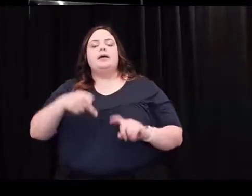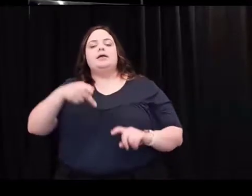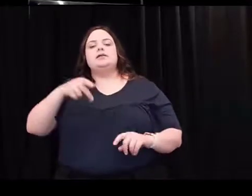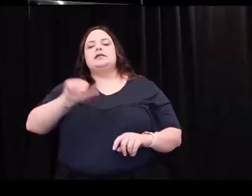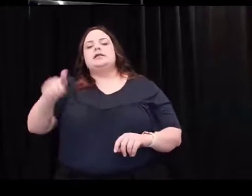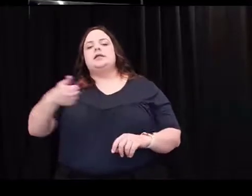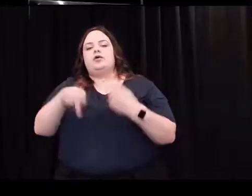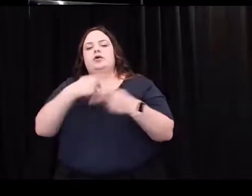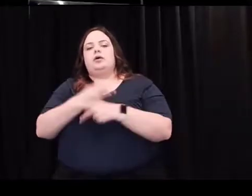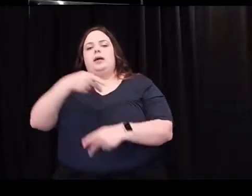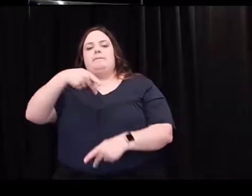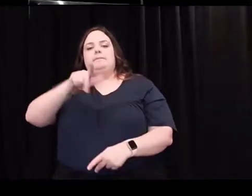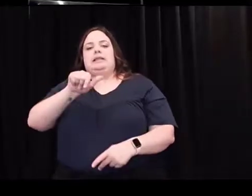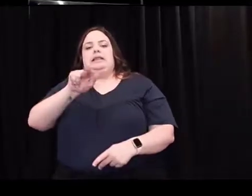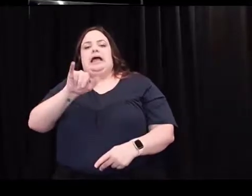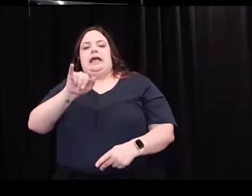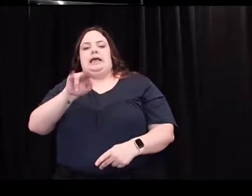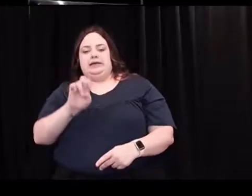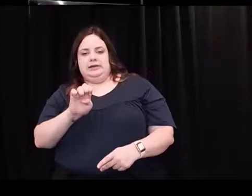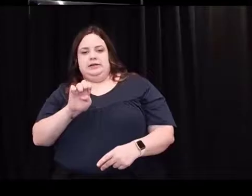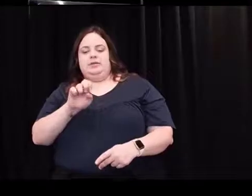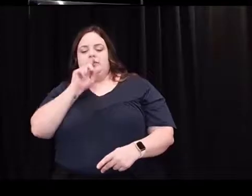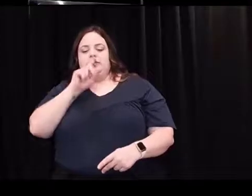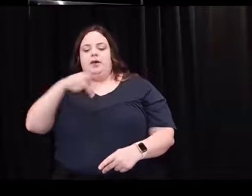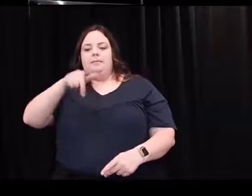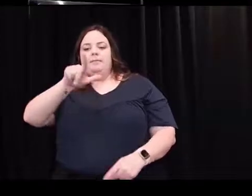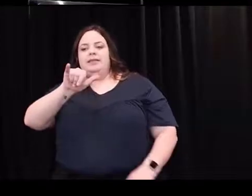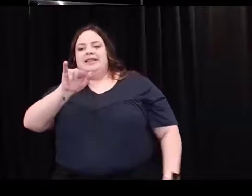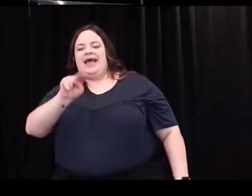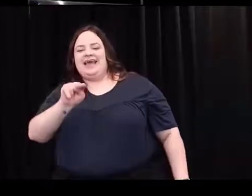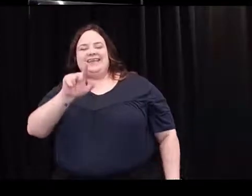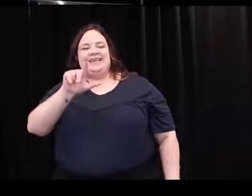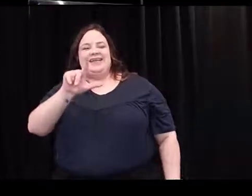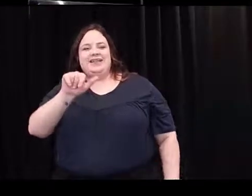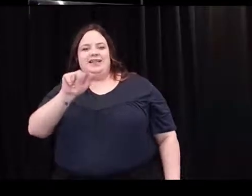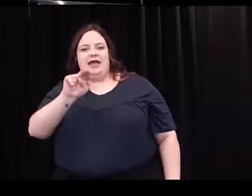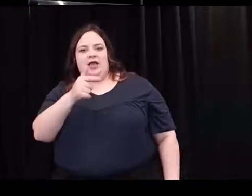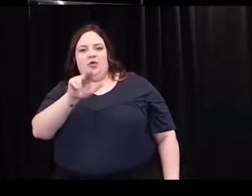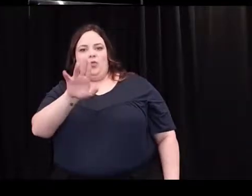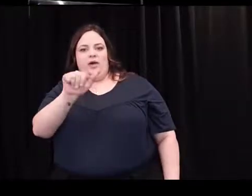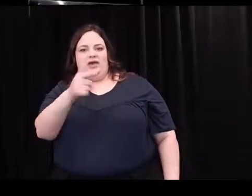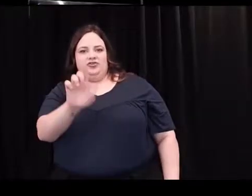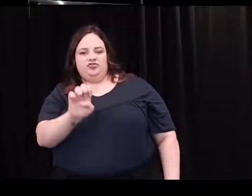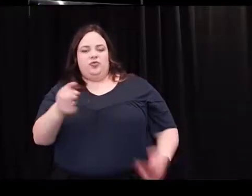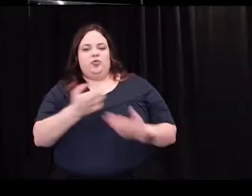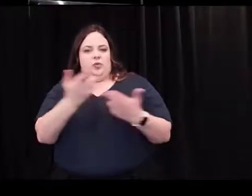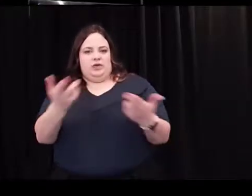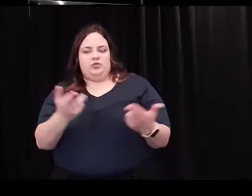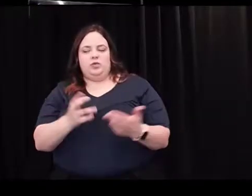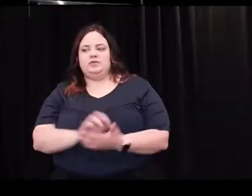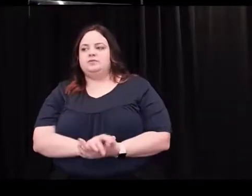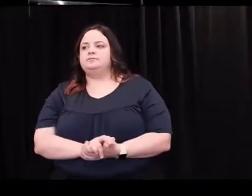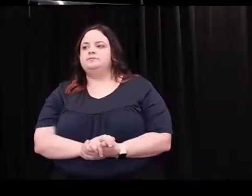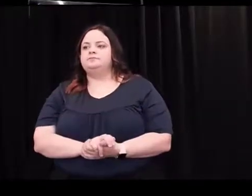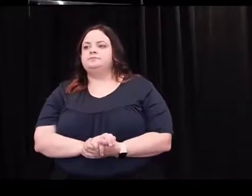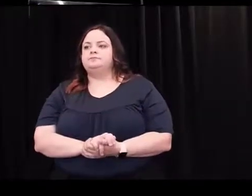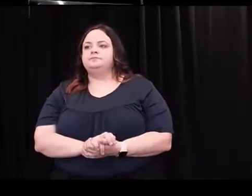that's really great. Other questions? Yep. [Adam] Ask a question from chat to give the